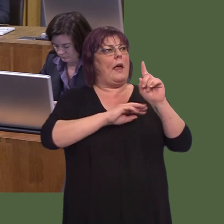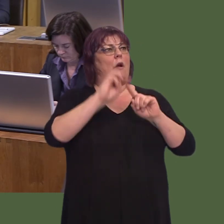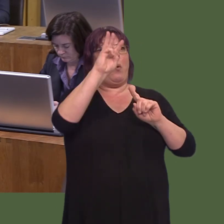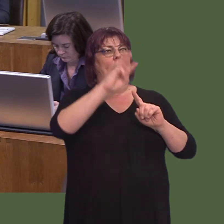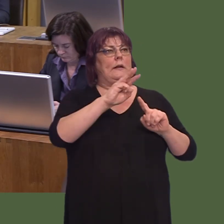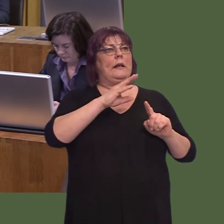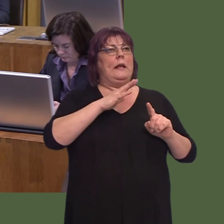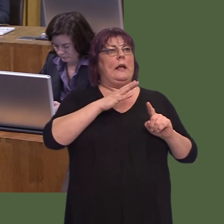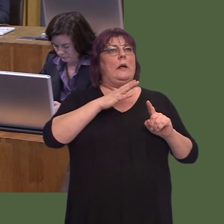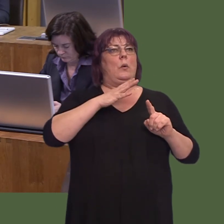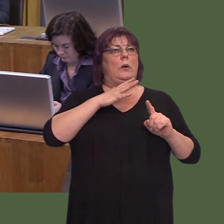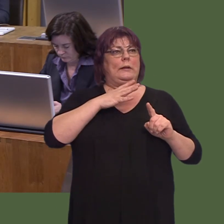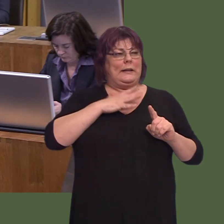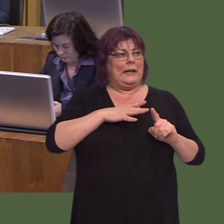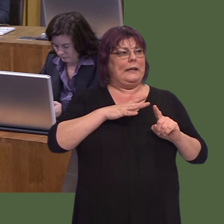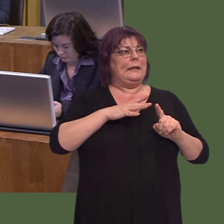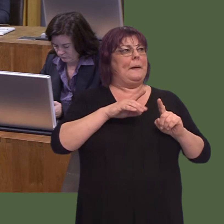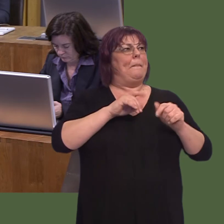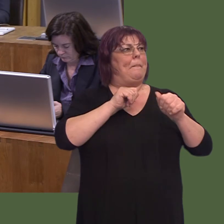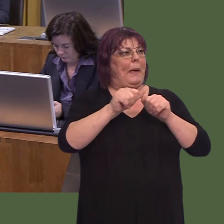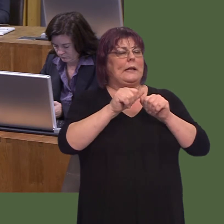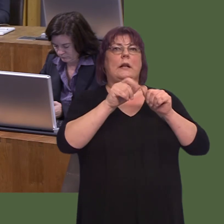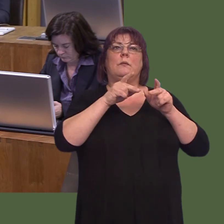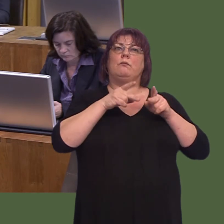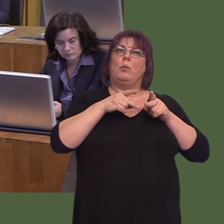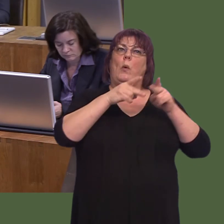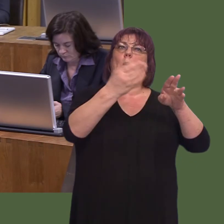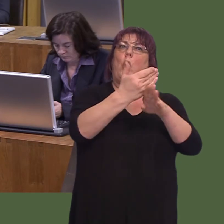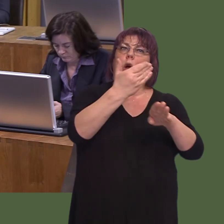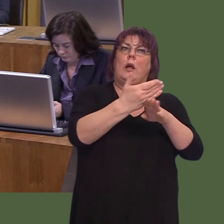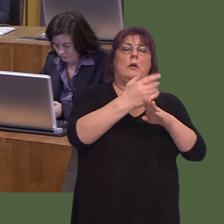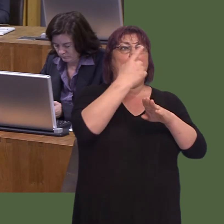Weíll have to move to a kind of system that is much more sustainable and will ensure that